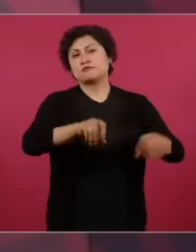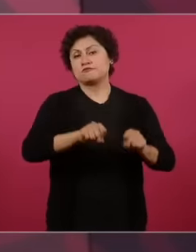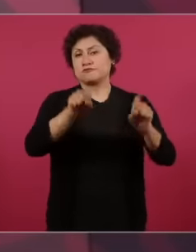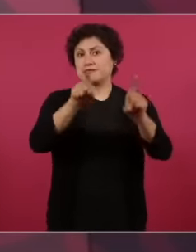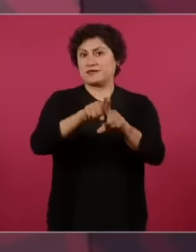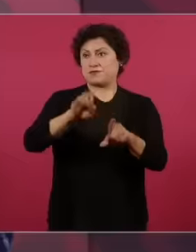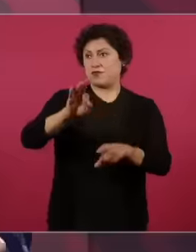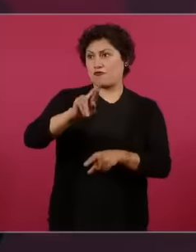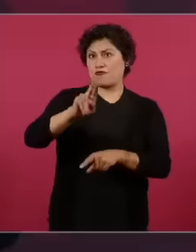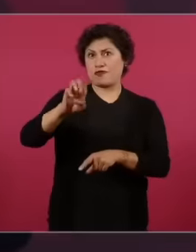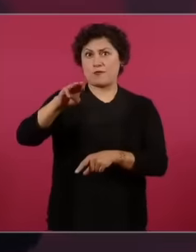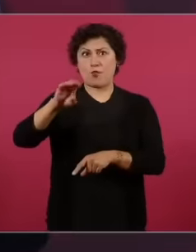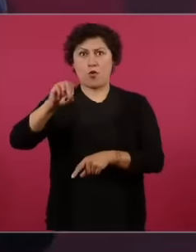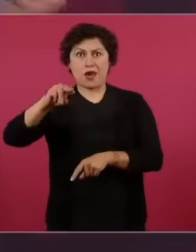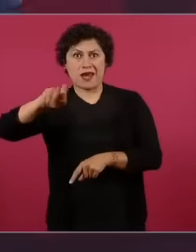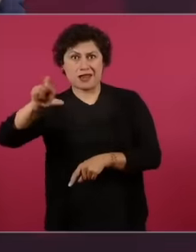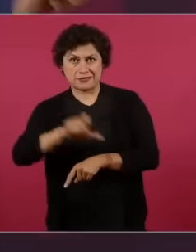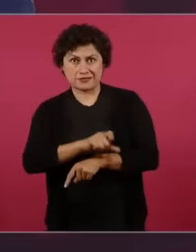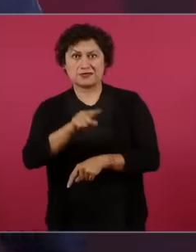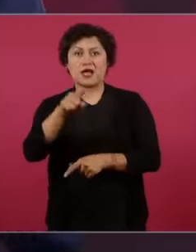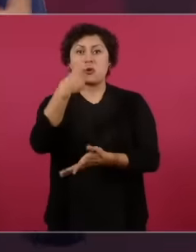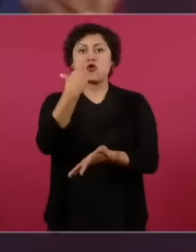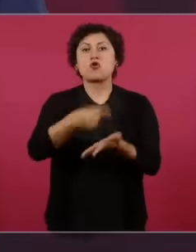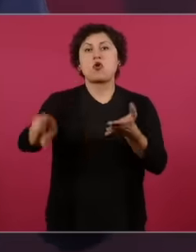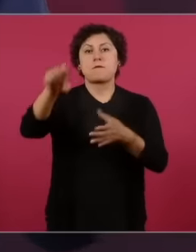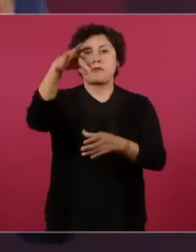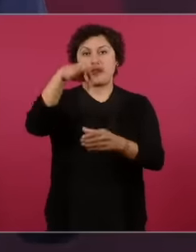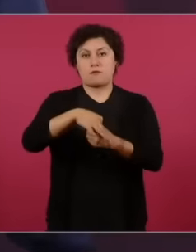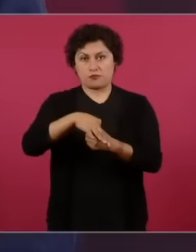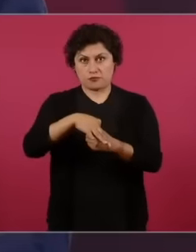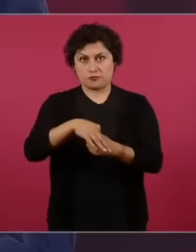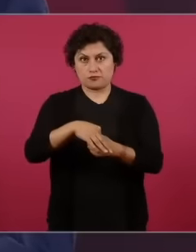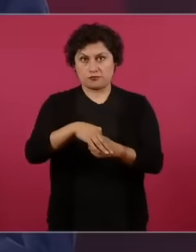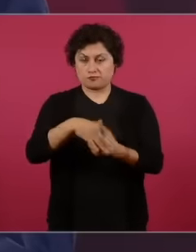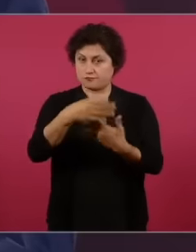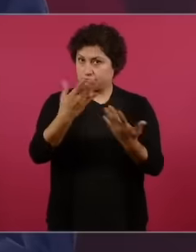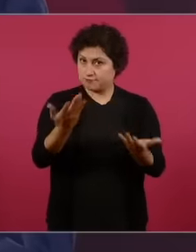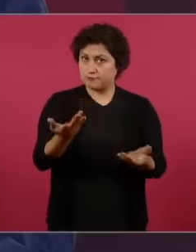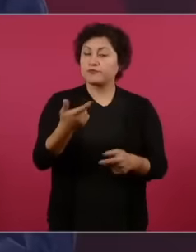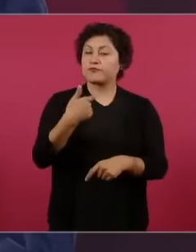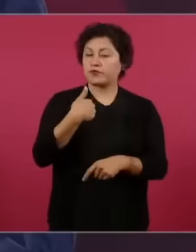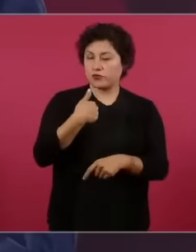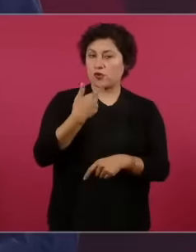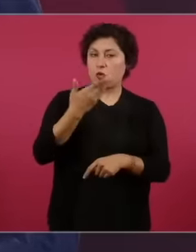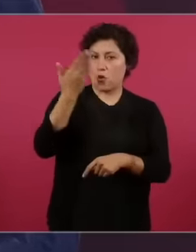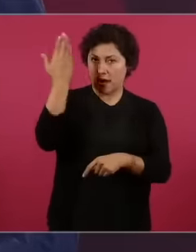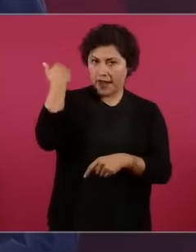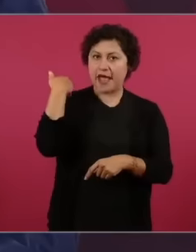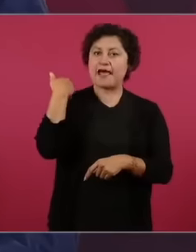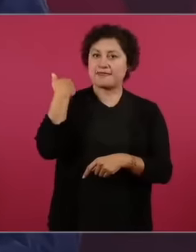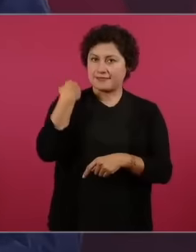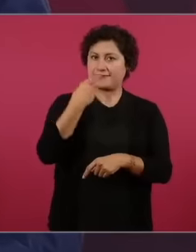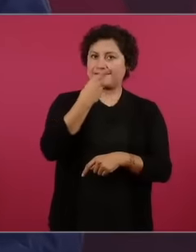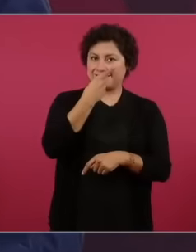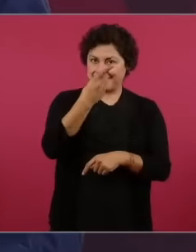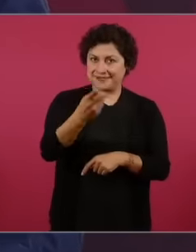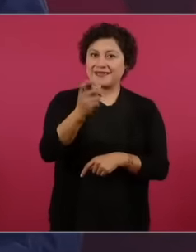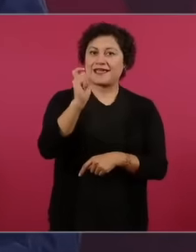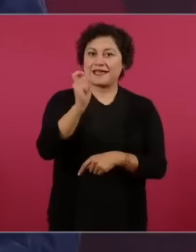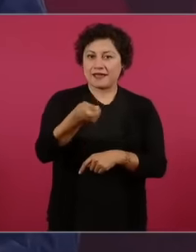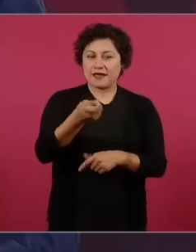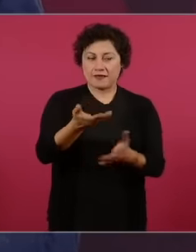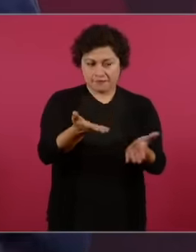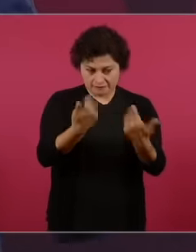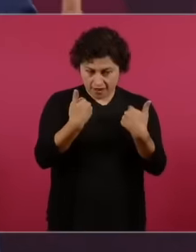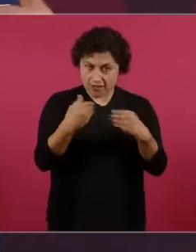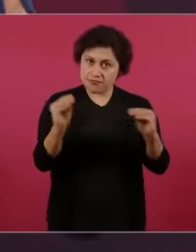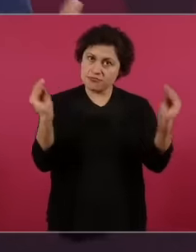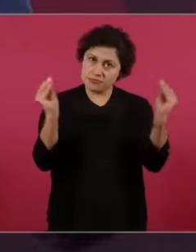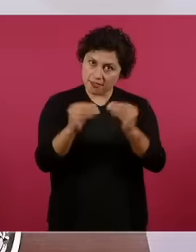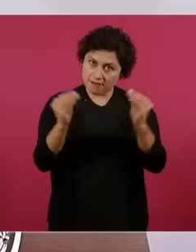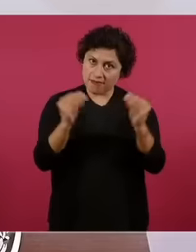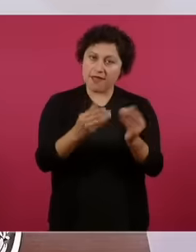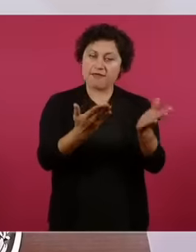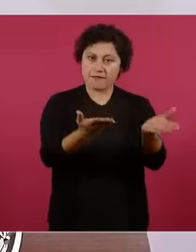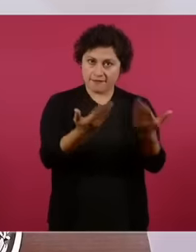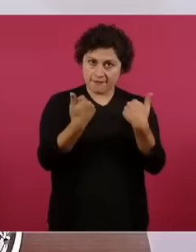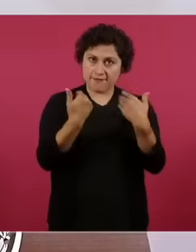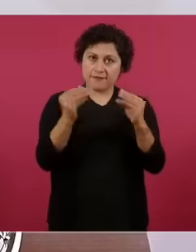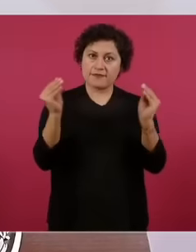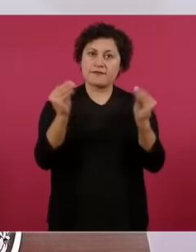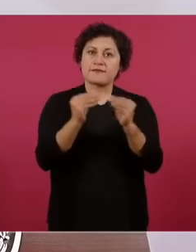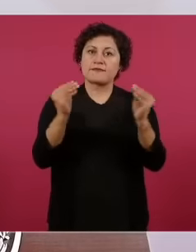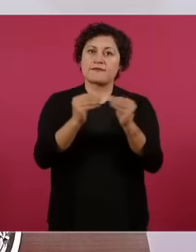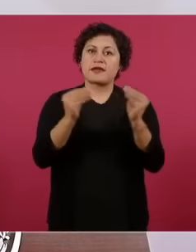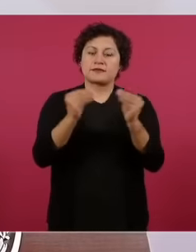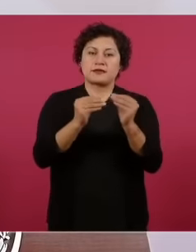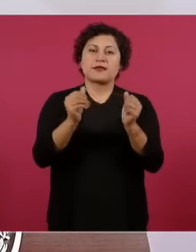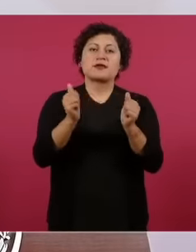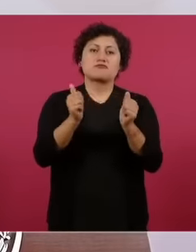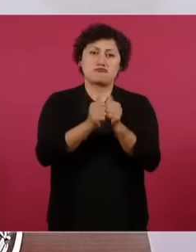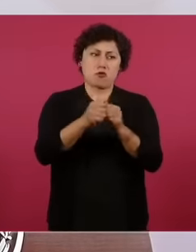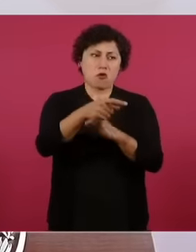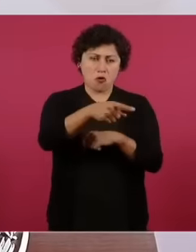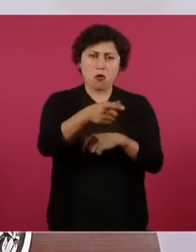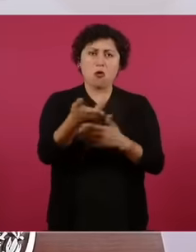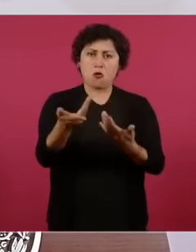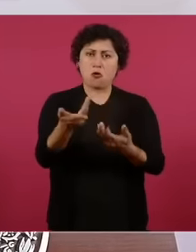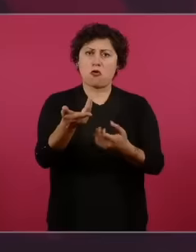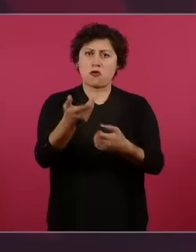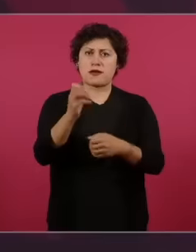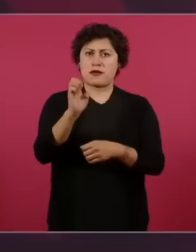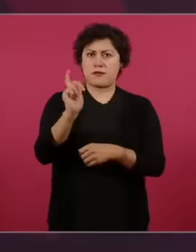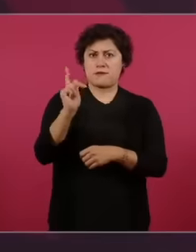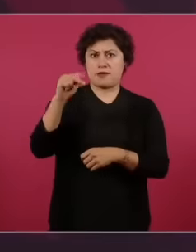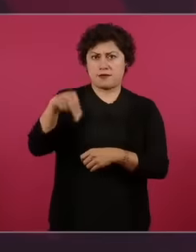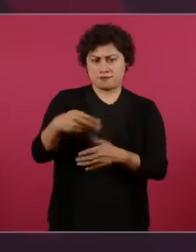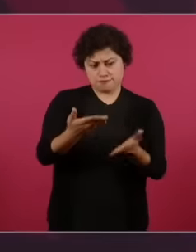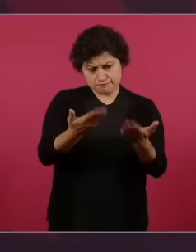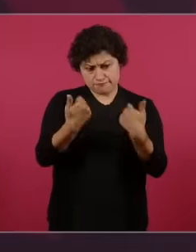only that, I told them that we are going to a debate with the Liceo Peña and I propose in that